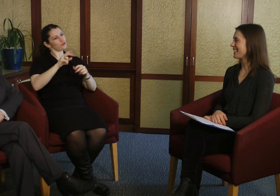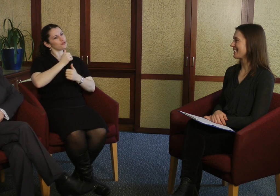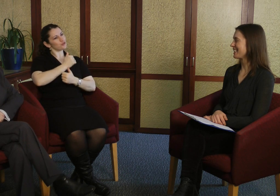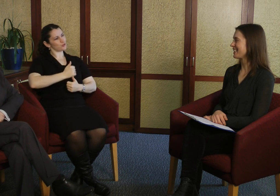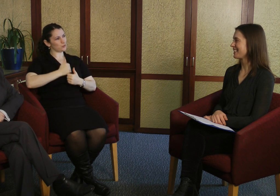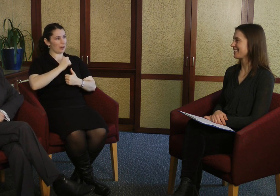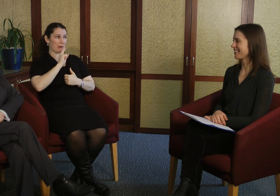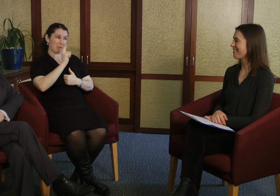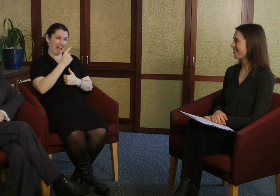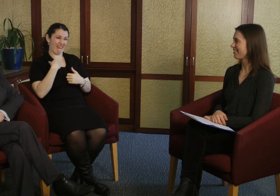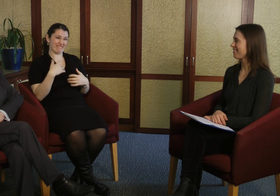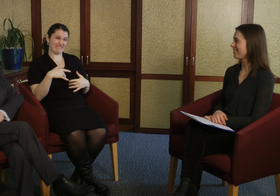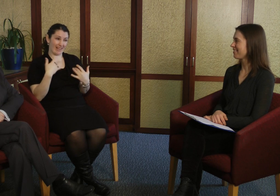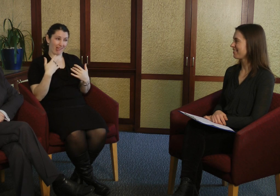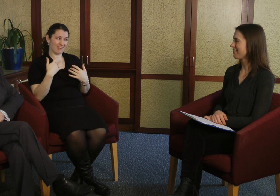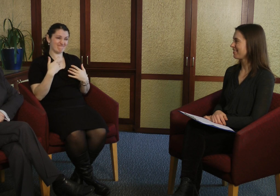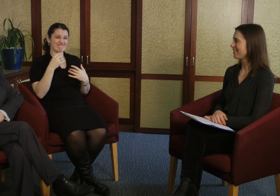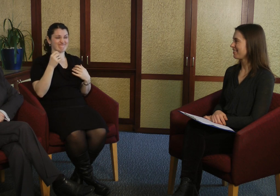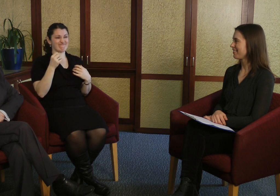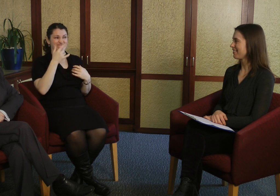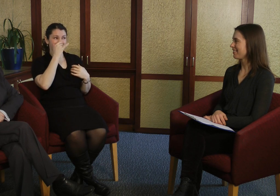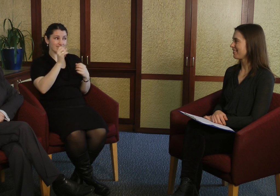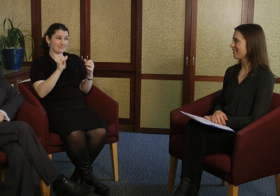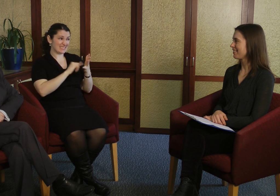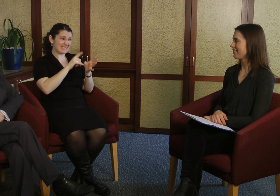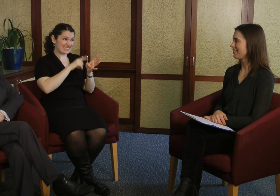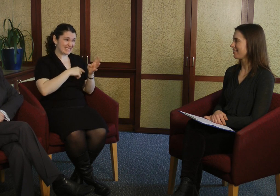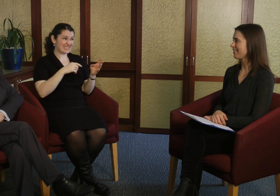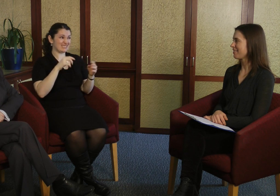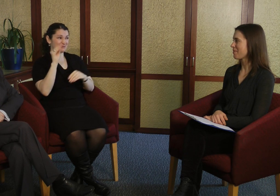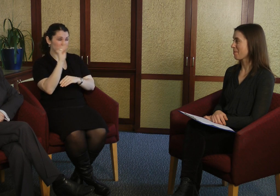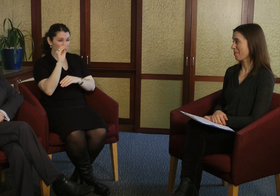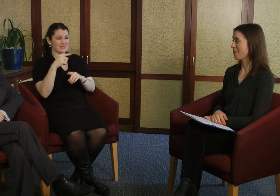and the Hawks will get into the Grand Final this year, which will please Graeme I'm